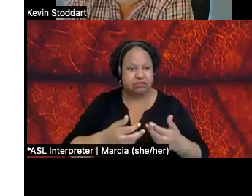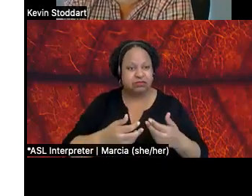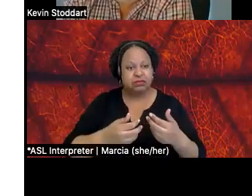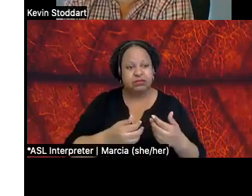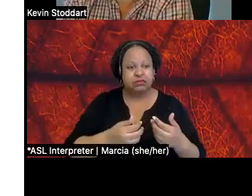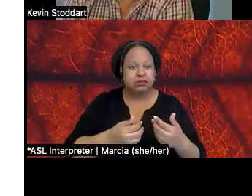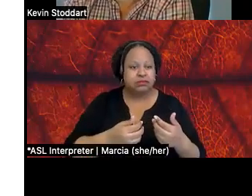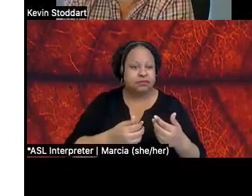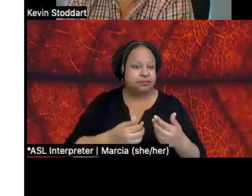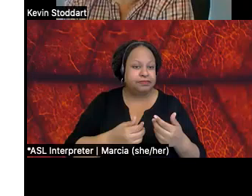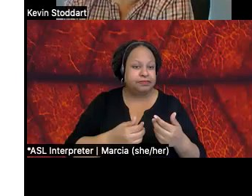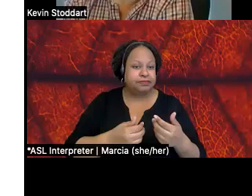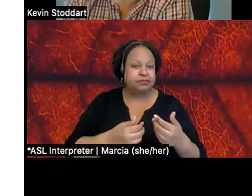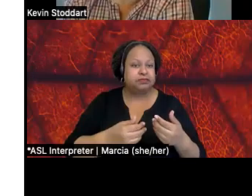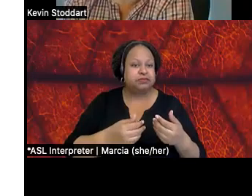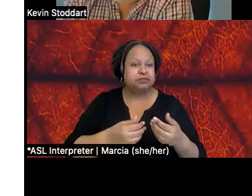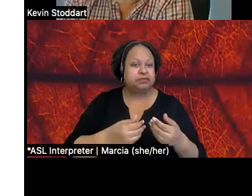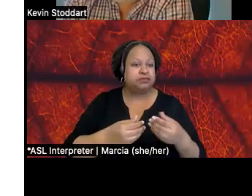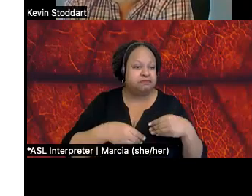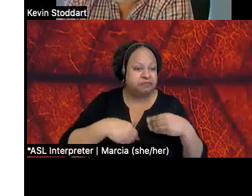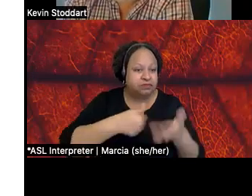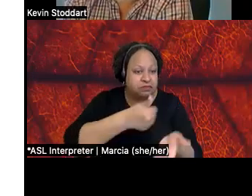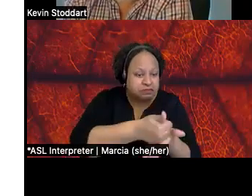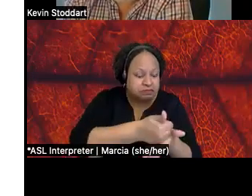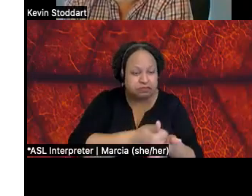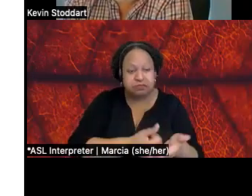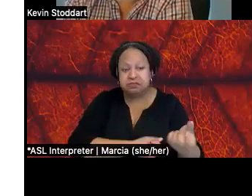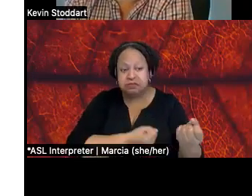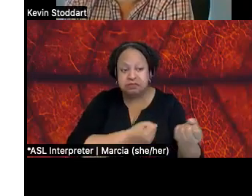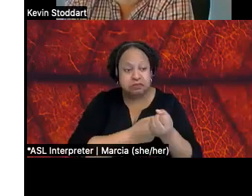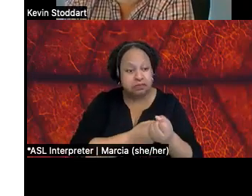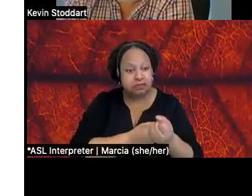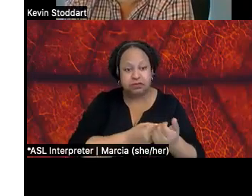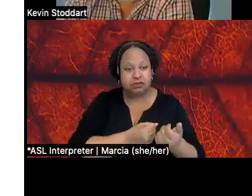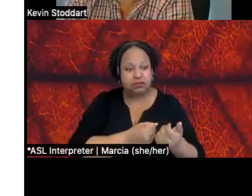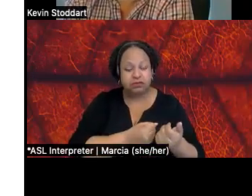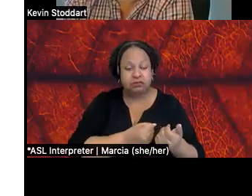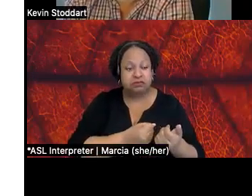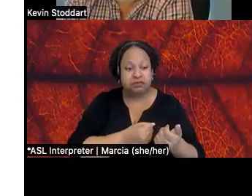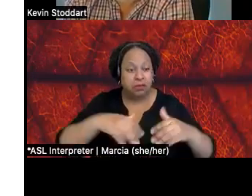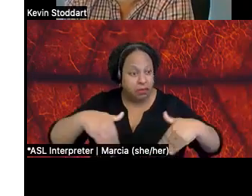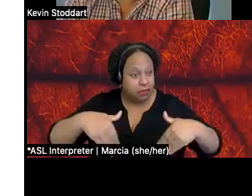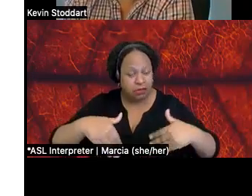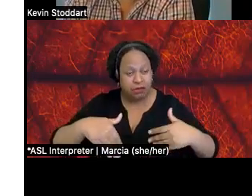So, it's really important that we keep that historical lens of the student's